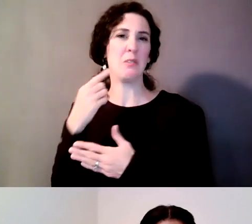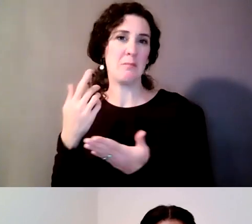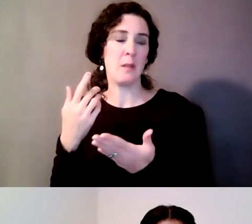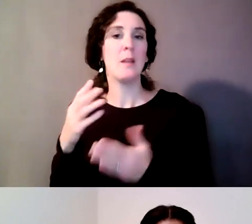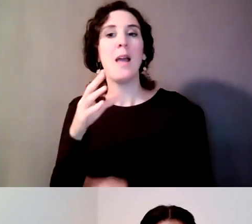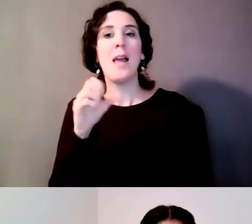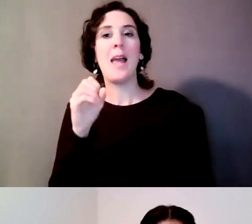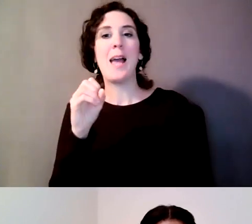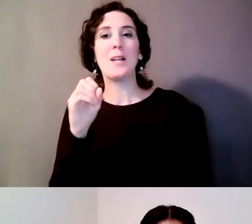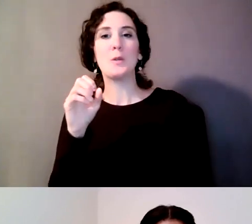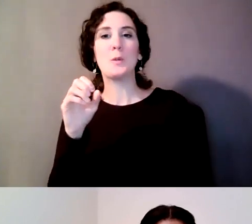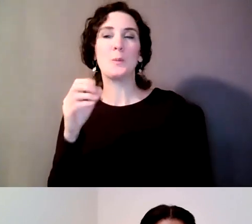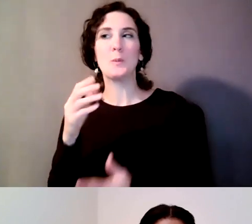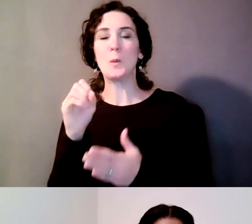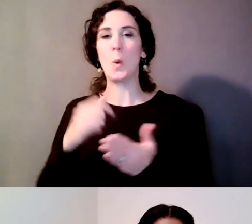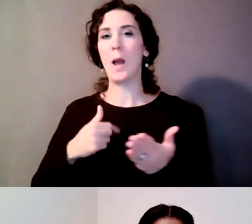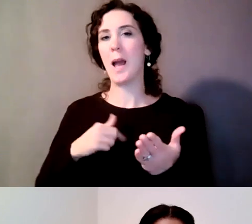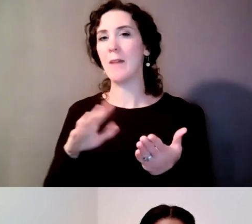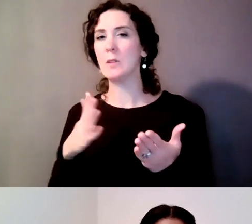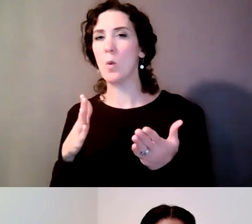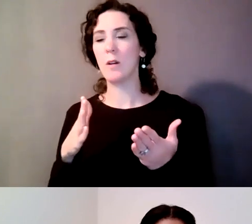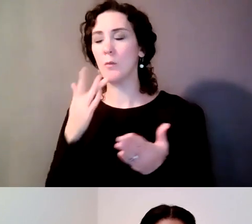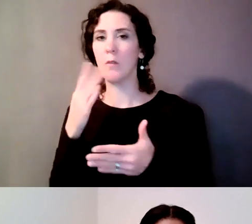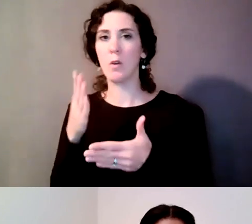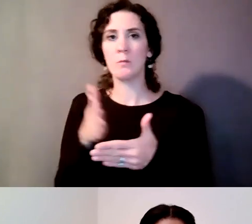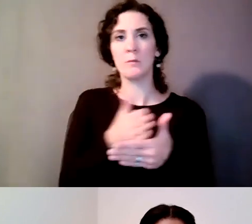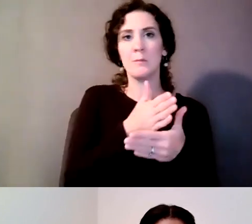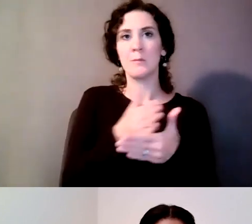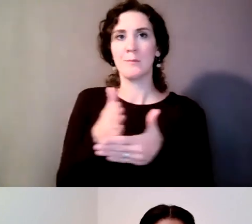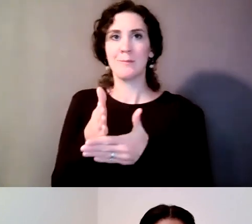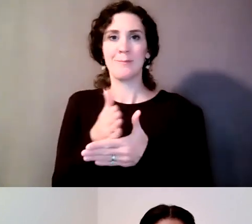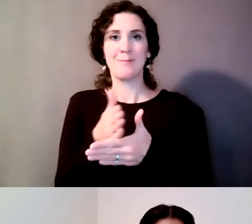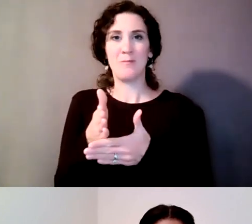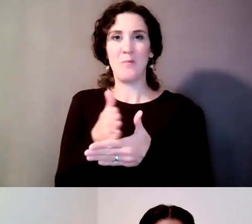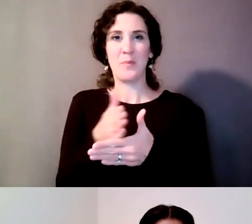And so I kind of land in the middle a lot with my roasts.